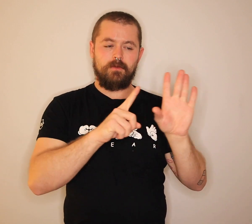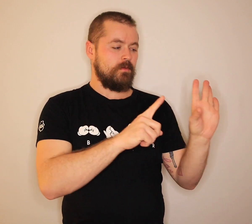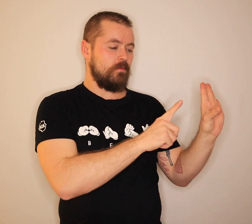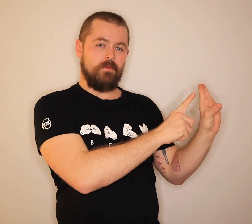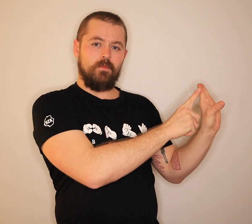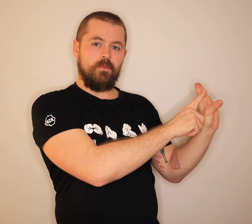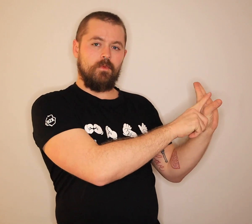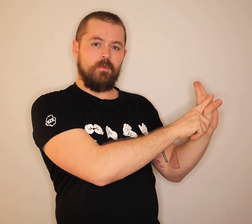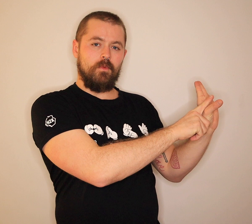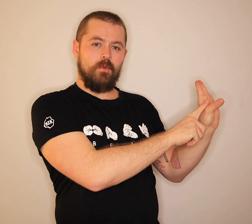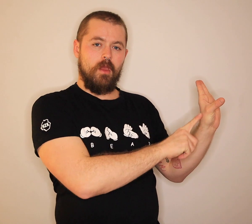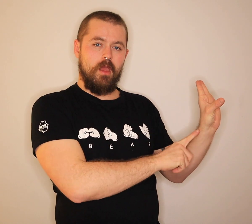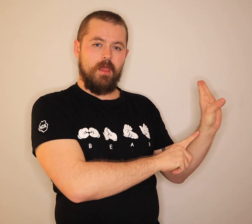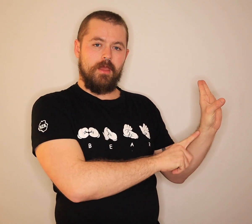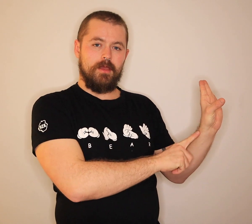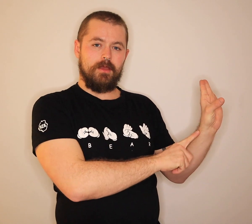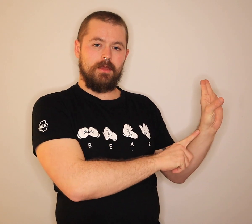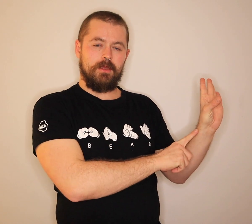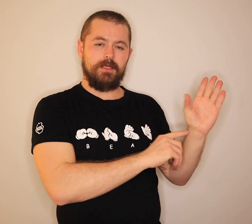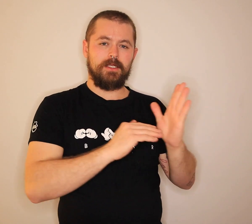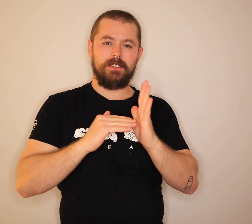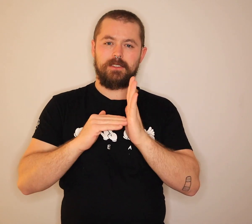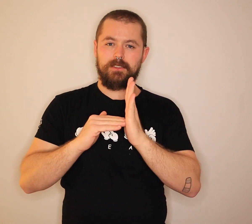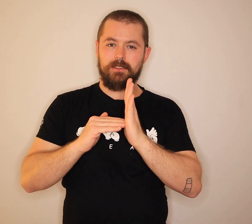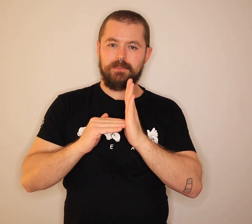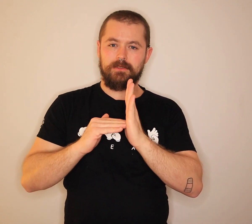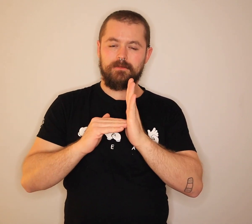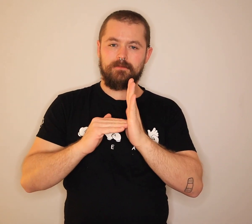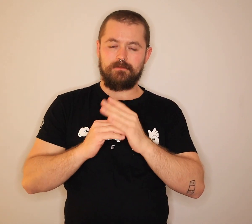Fingerspelling: Y... Z...